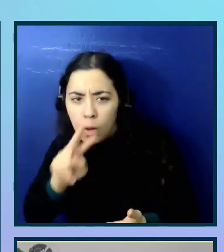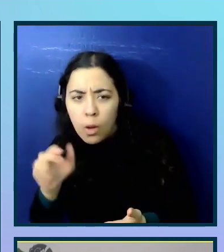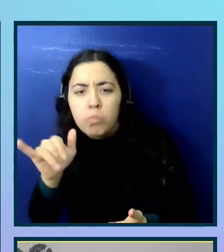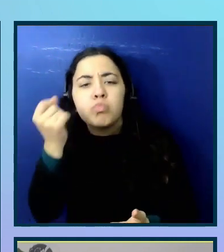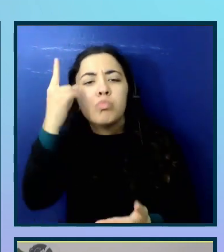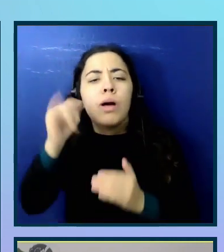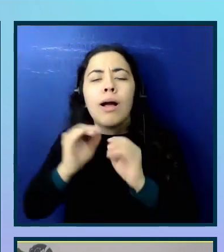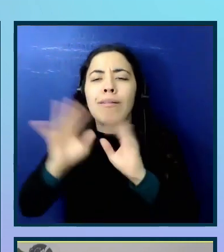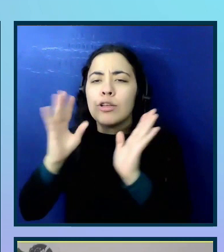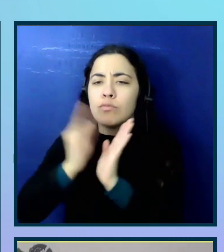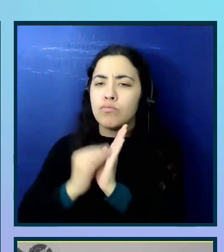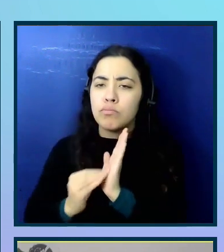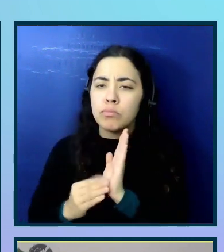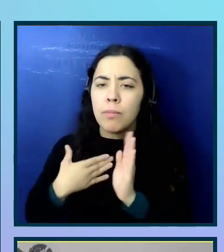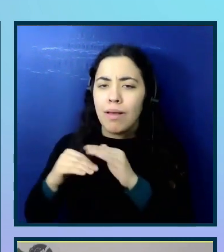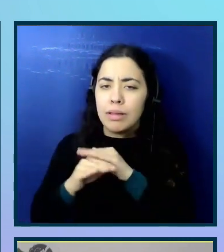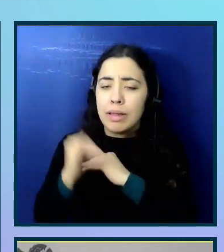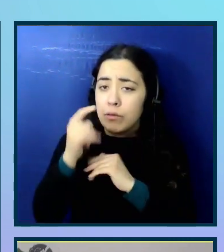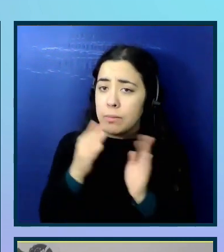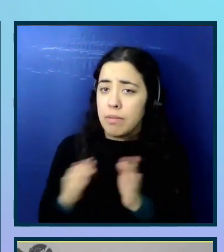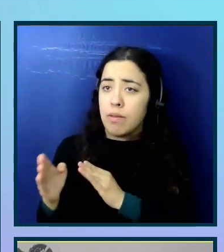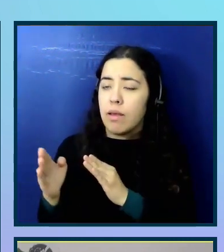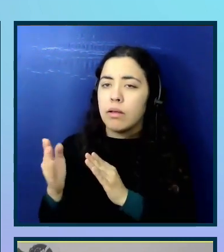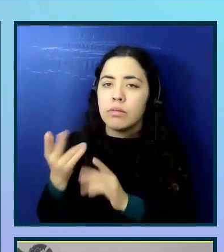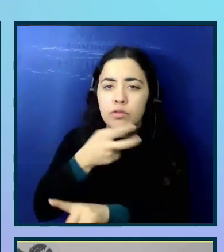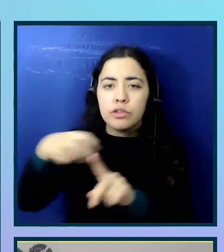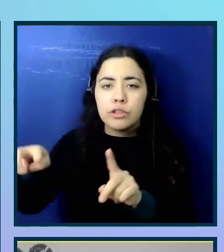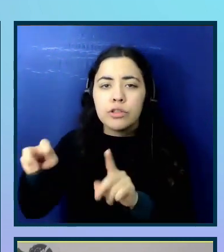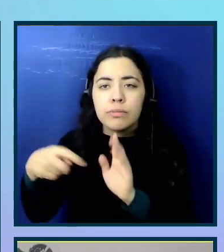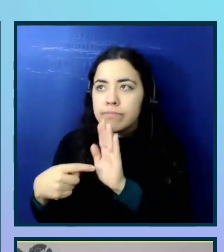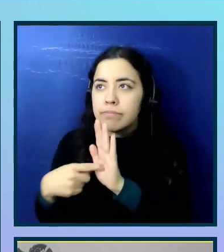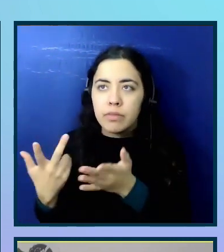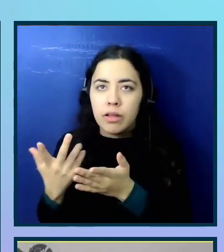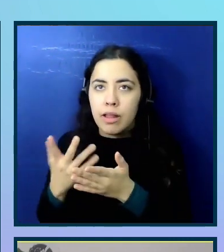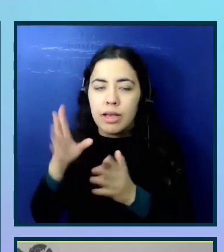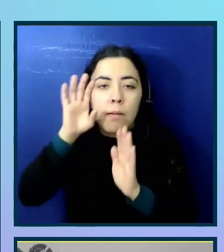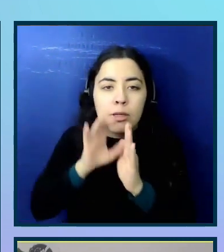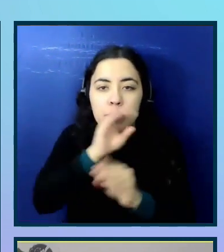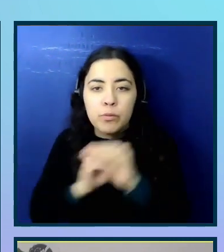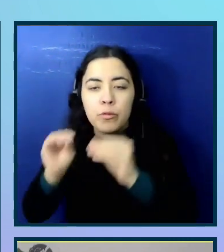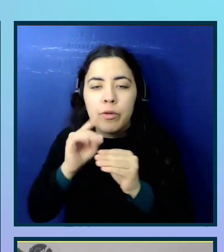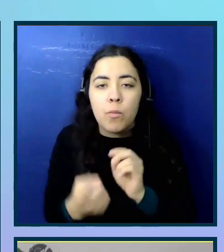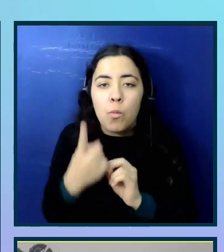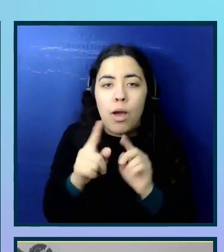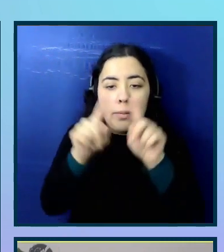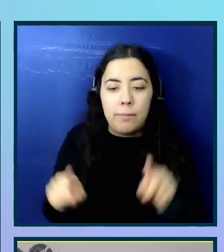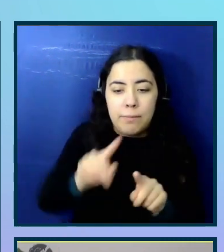So if you're going to plan, transition like animation between pages, often you do that on mobile and native application.